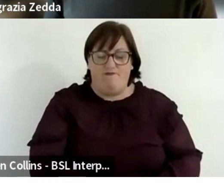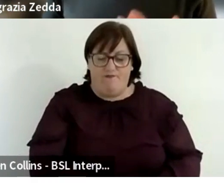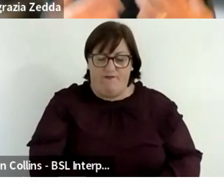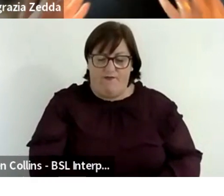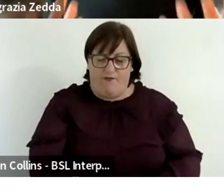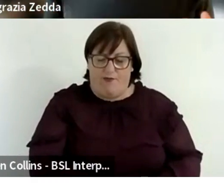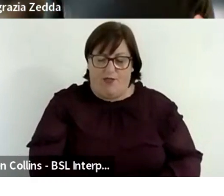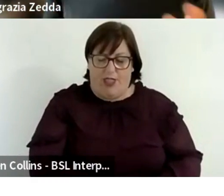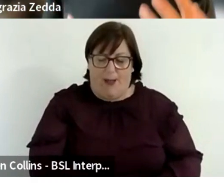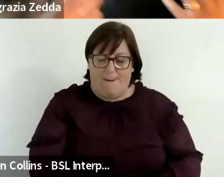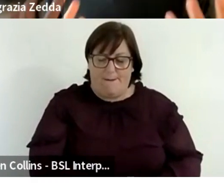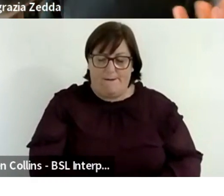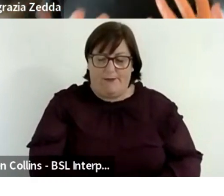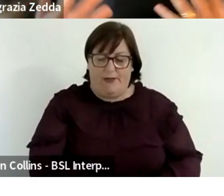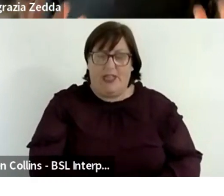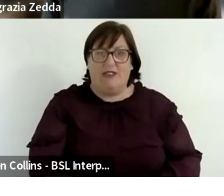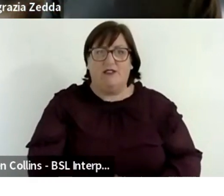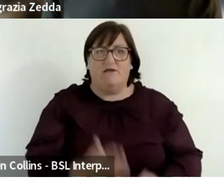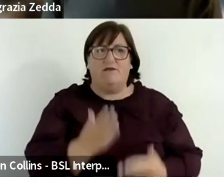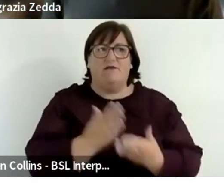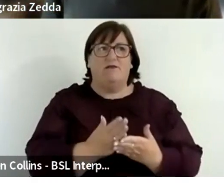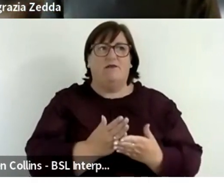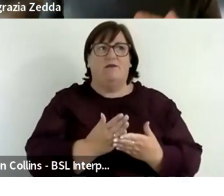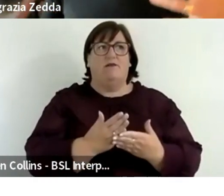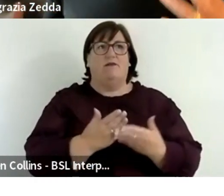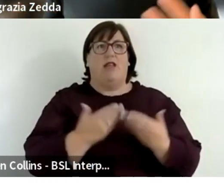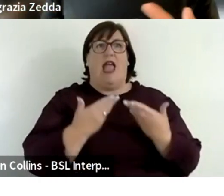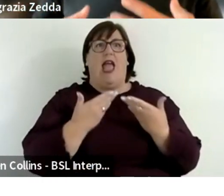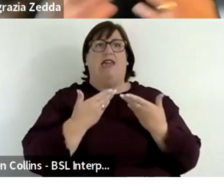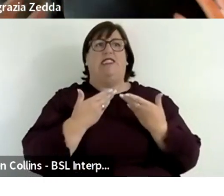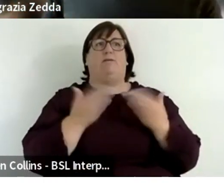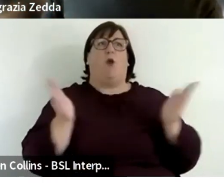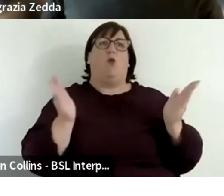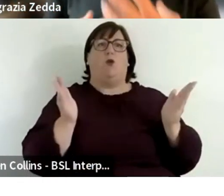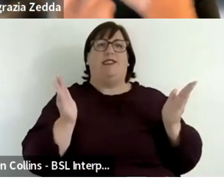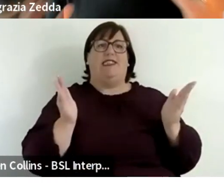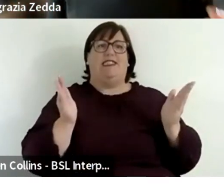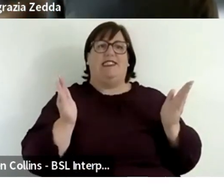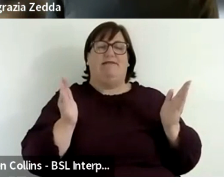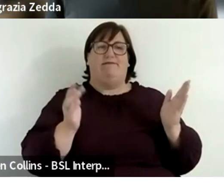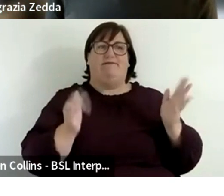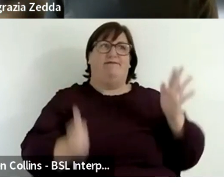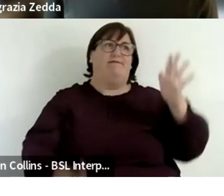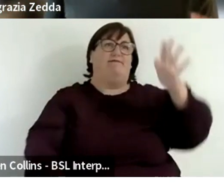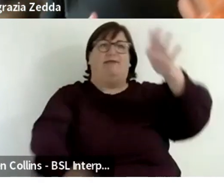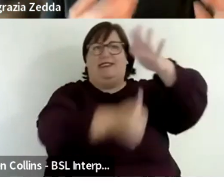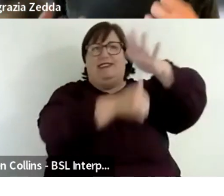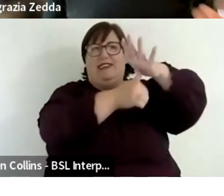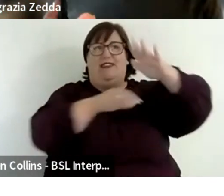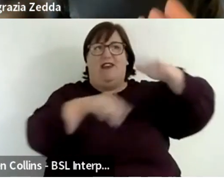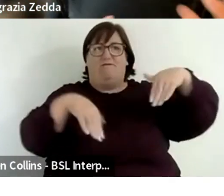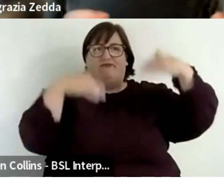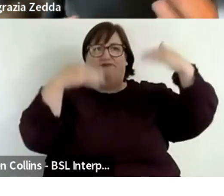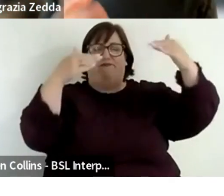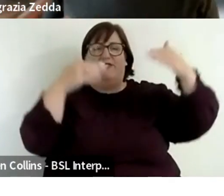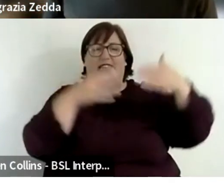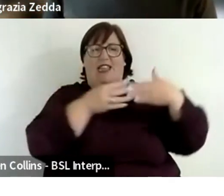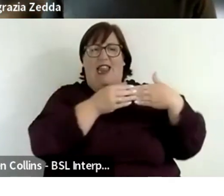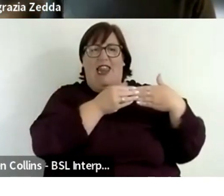exposing the senior leadership to range of diversity and skills that they would not orderly have. ordinarily have.